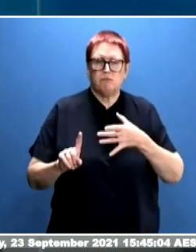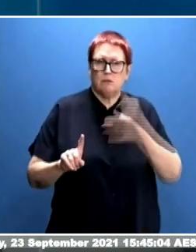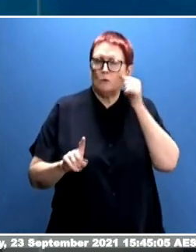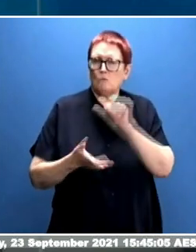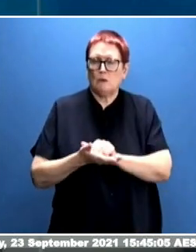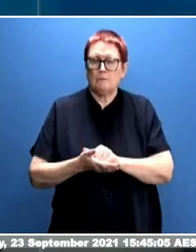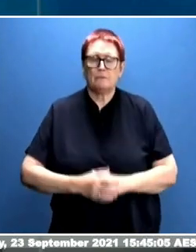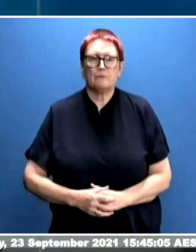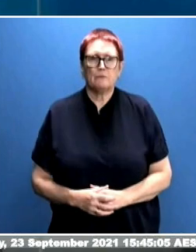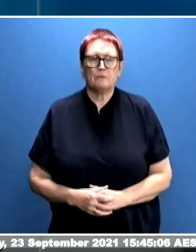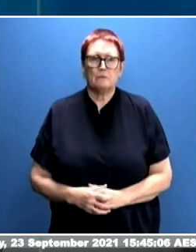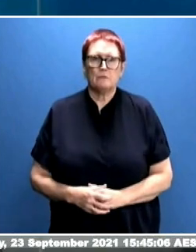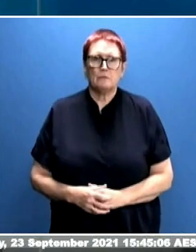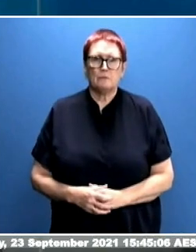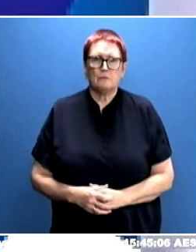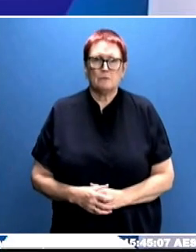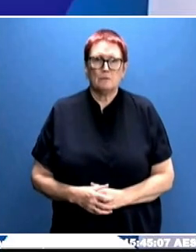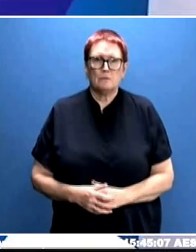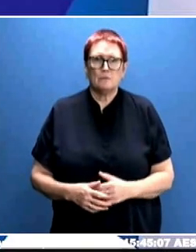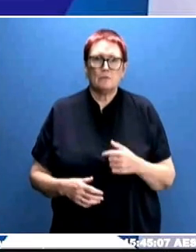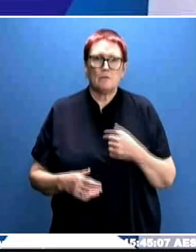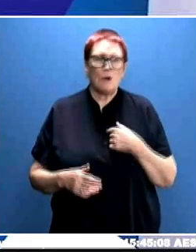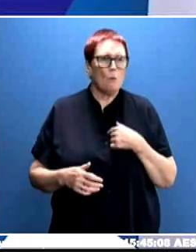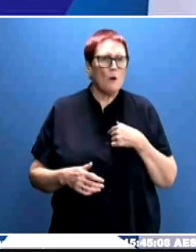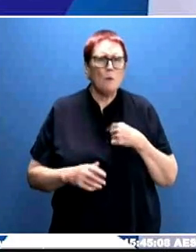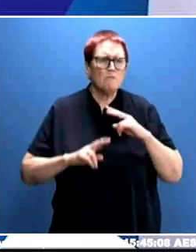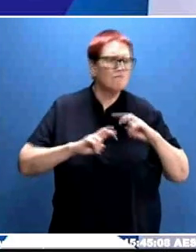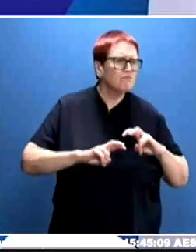It's all right, we'll use our vast resources to find out.